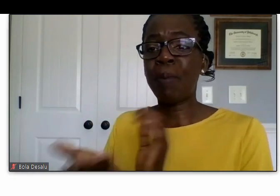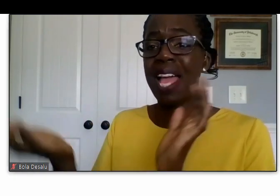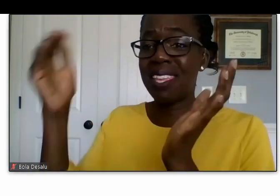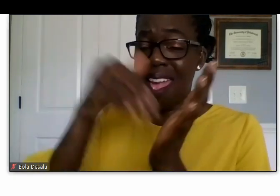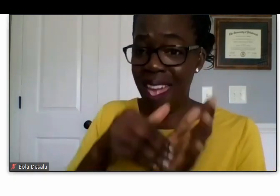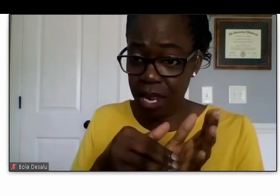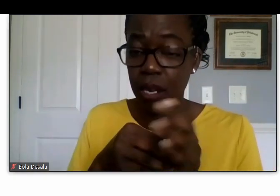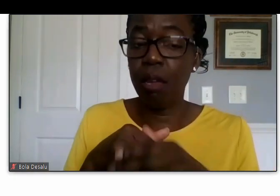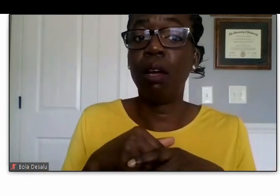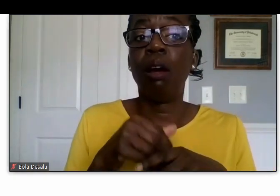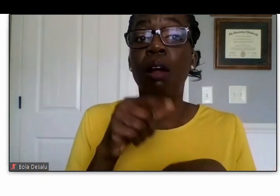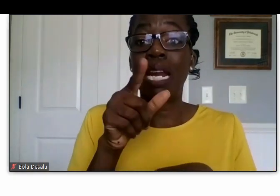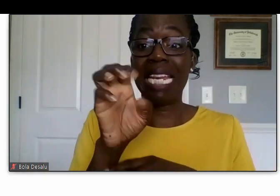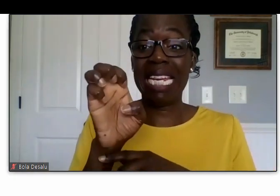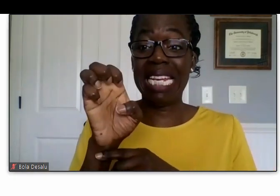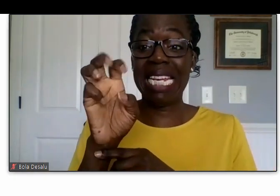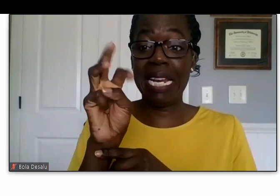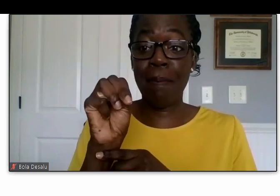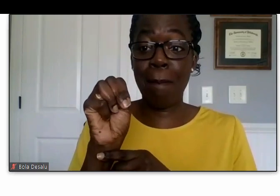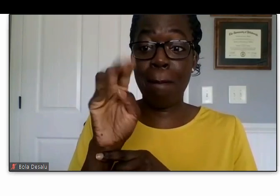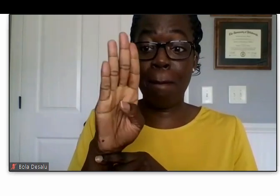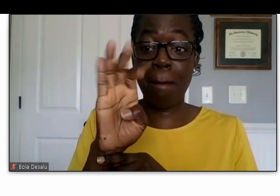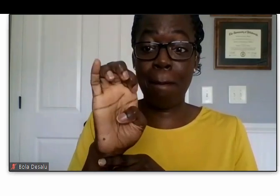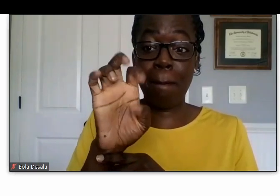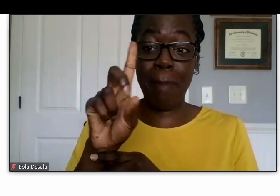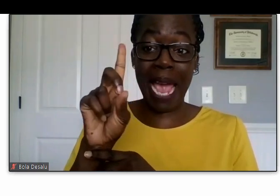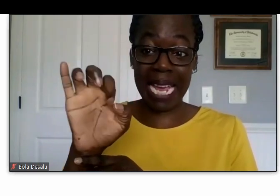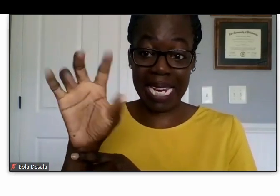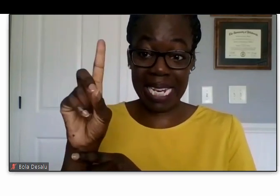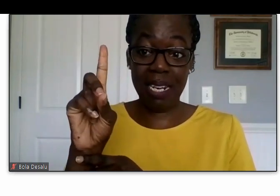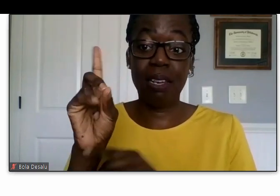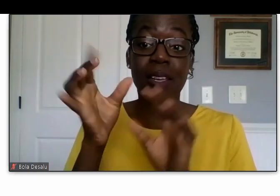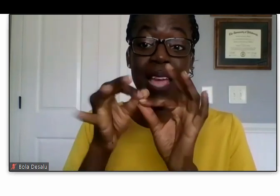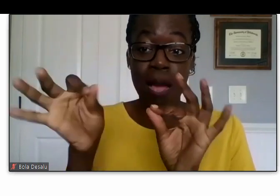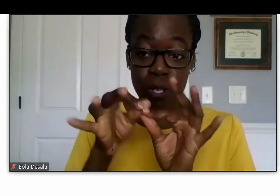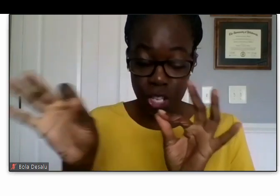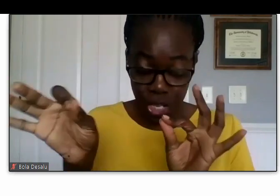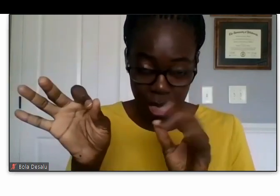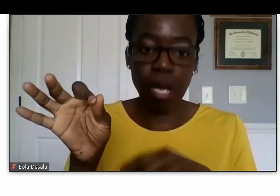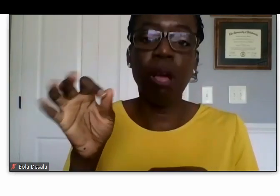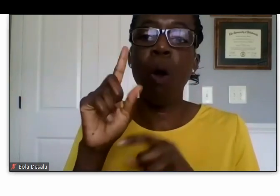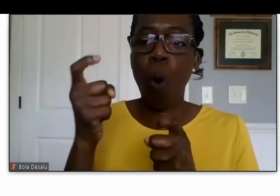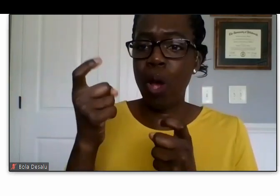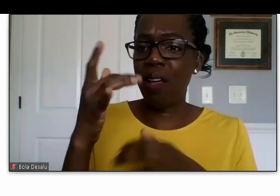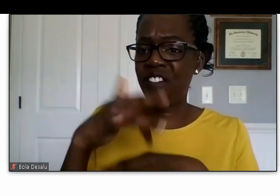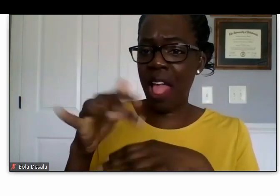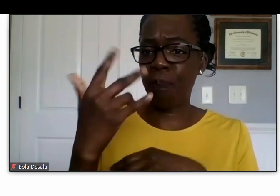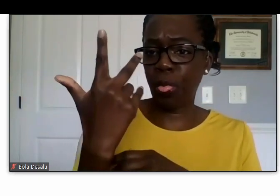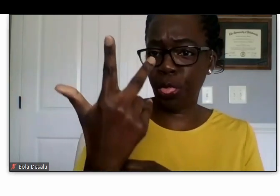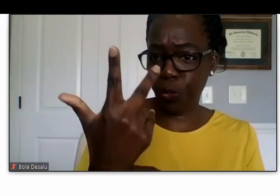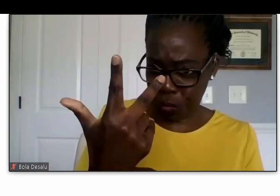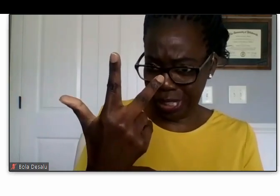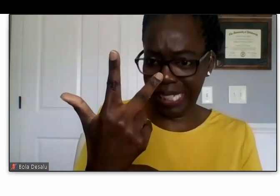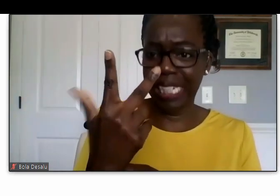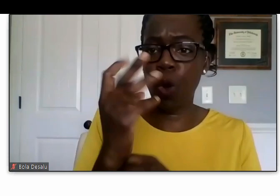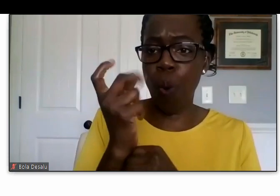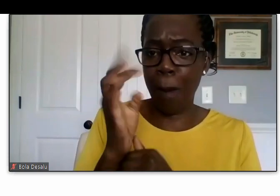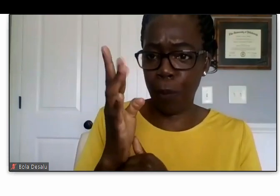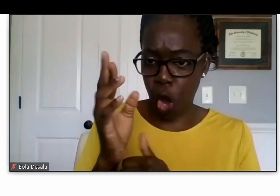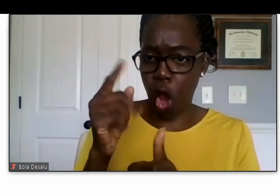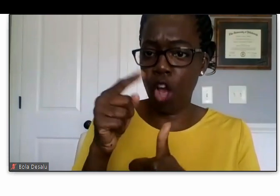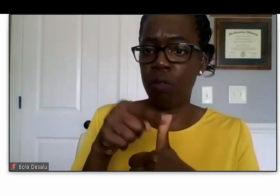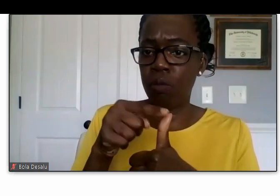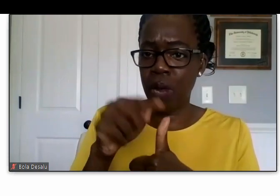So now again the embedded captioning are available in